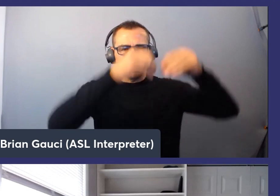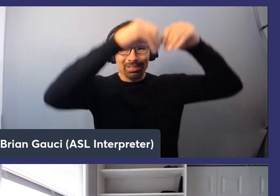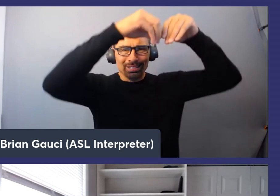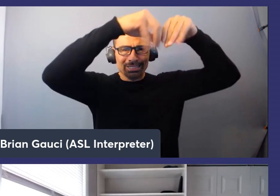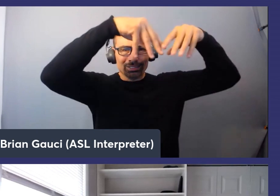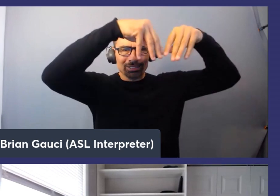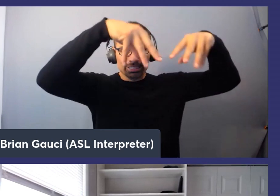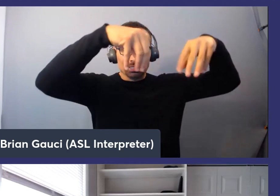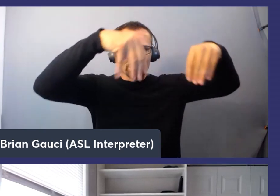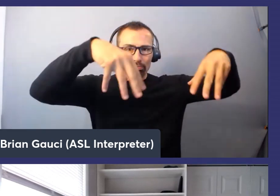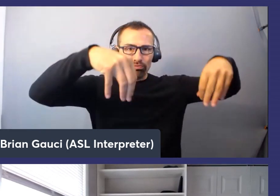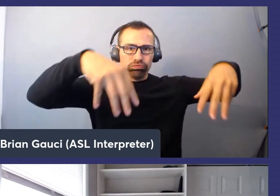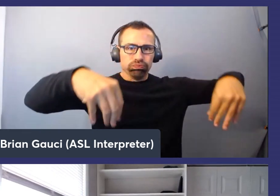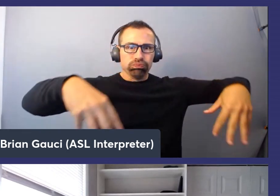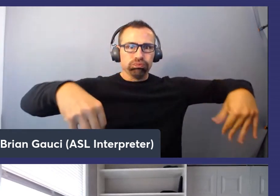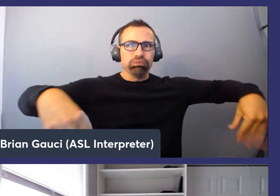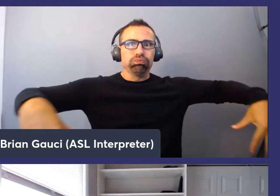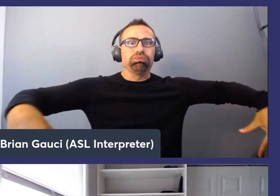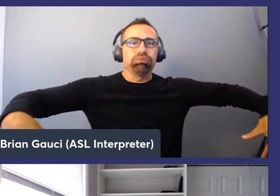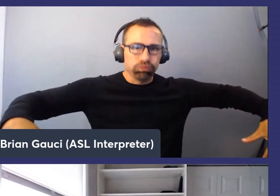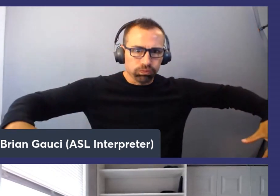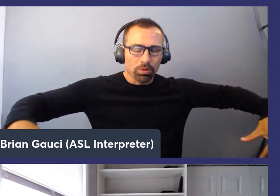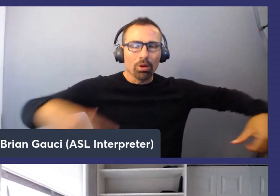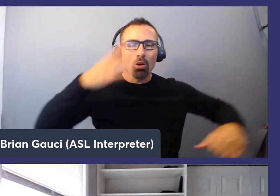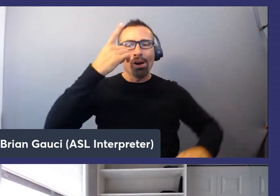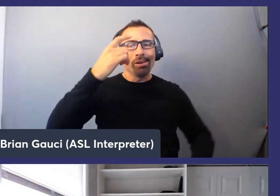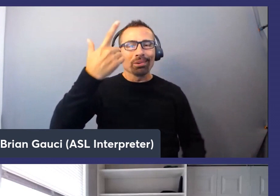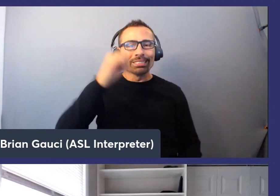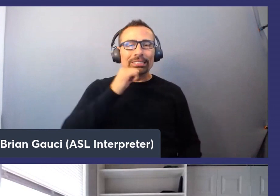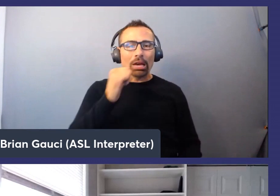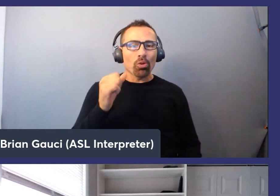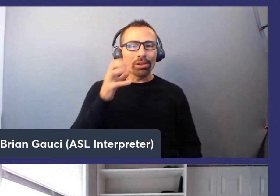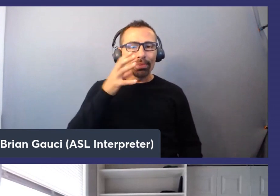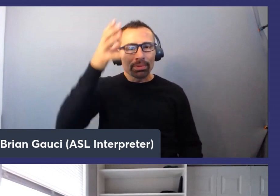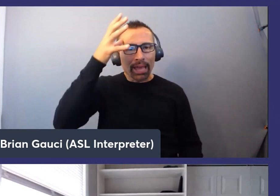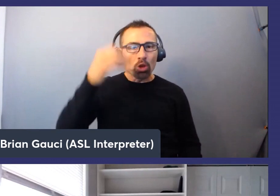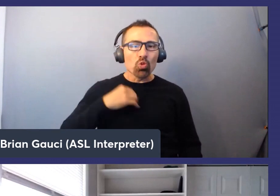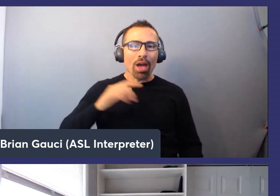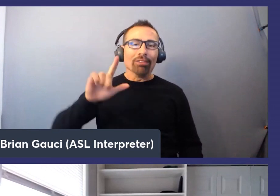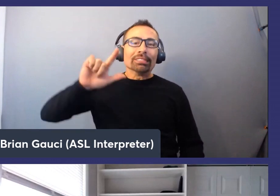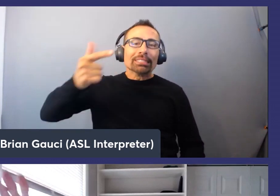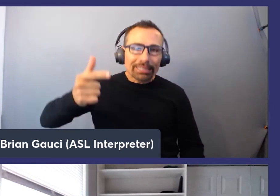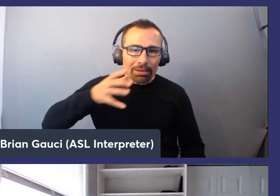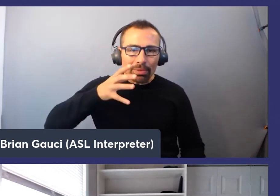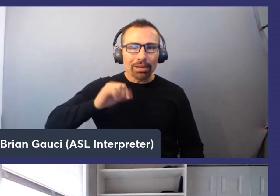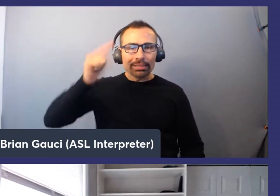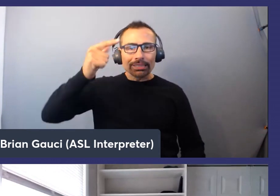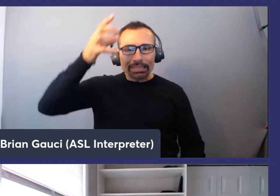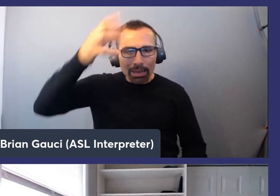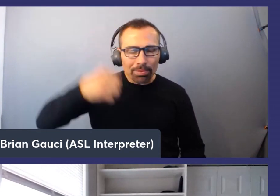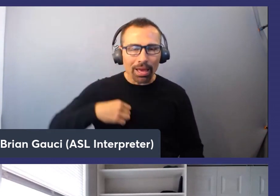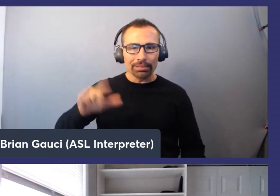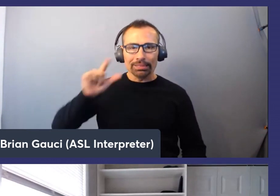parents and stepparents and uncles and aunts and step aunts and step aunts twice removed and all those sorts of things,